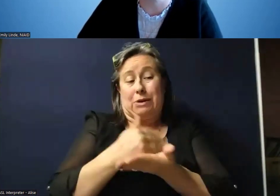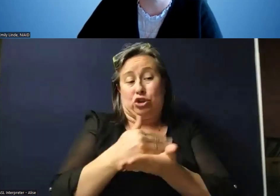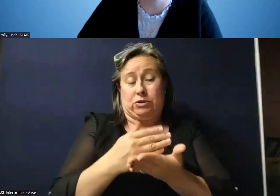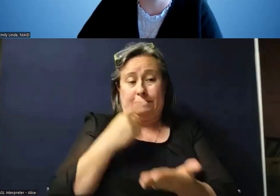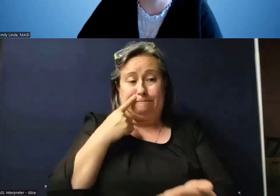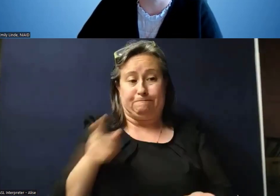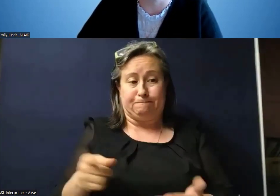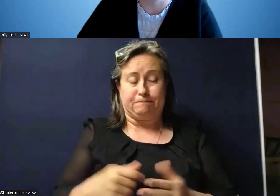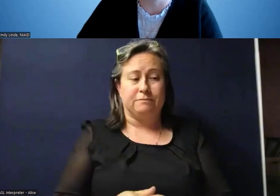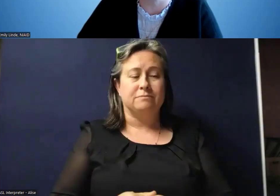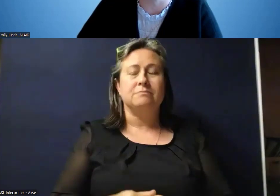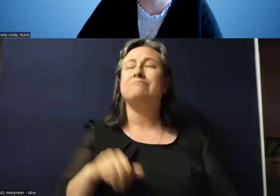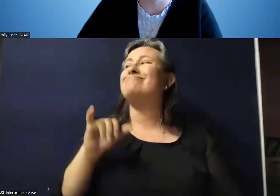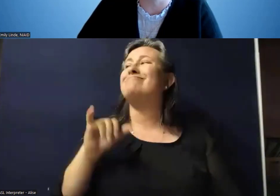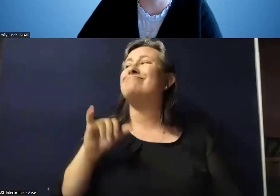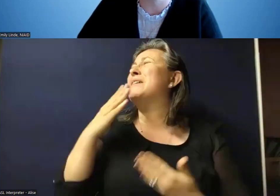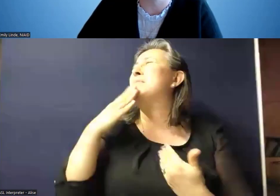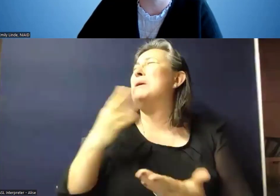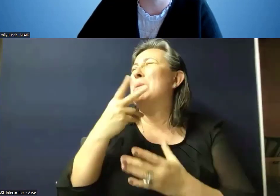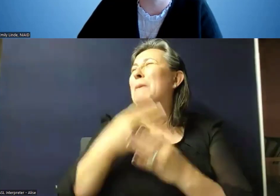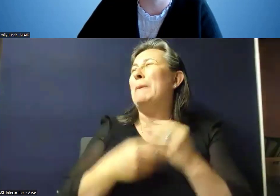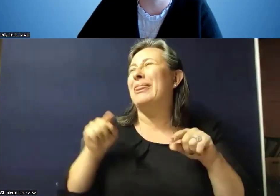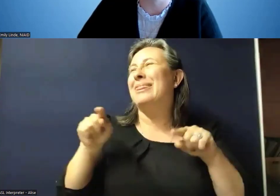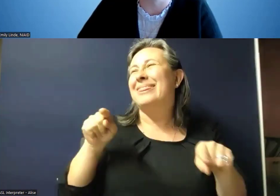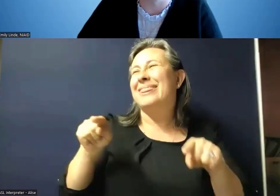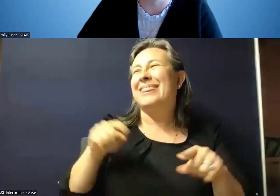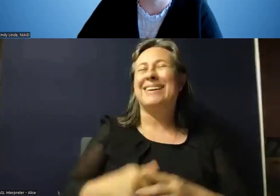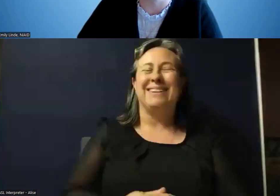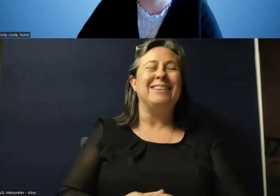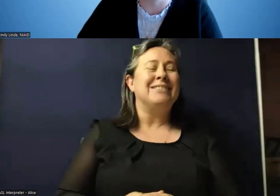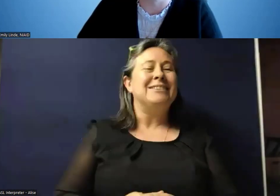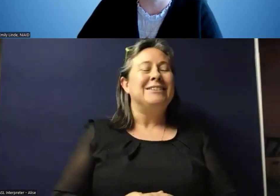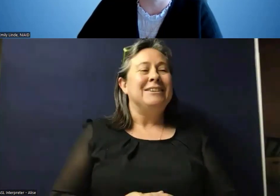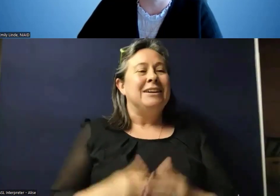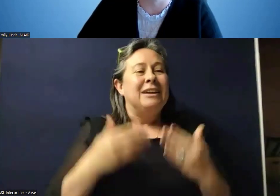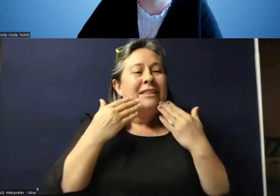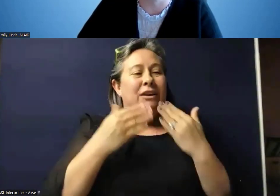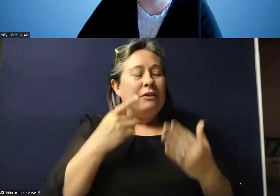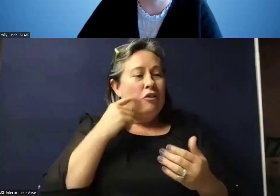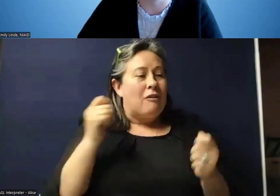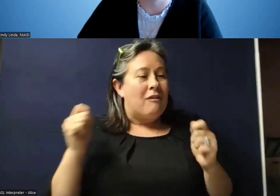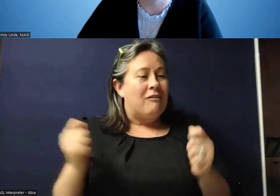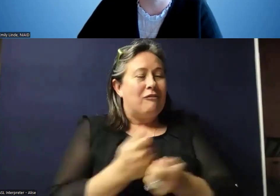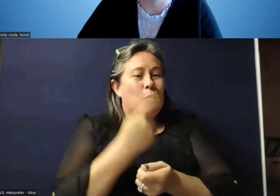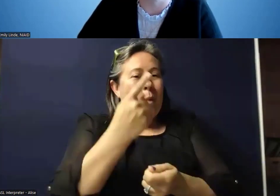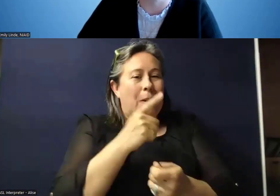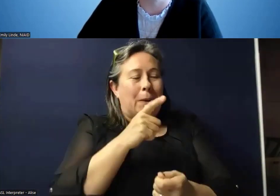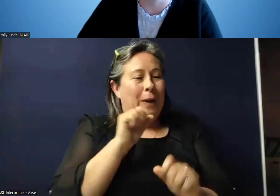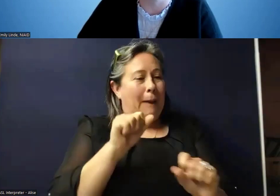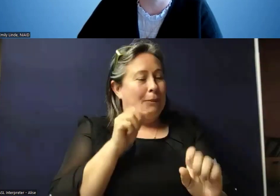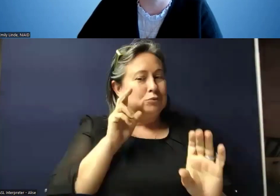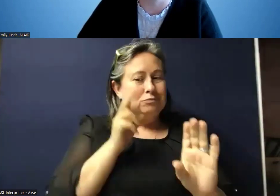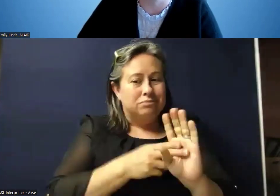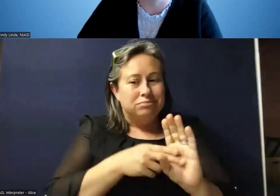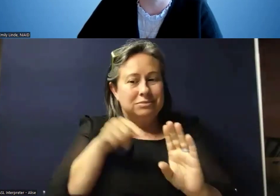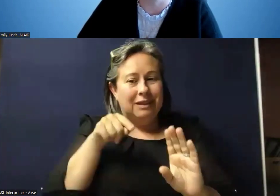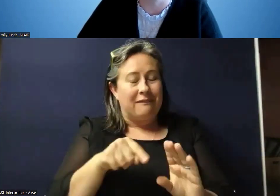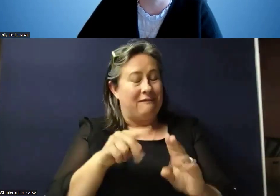Kasima Garst: Thank you both so much, and thank you for everyone who was able to join us on this incredibly informative discussion.